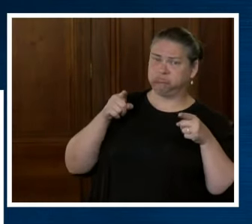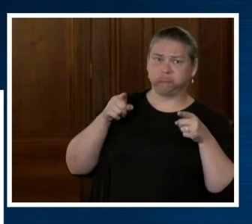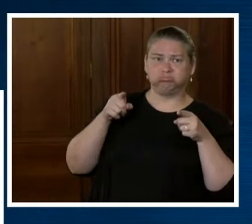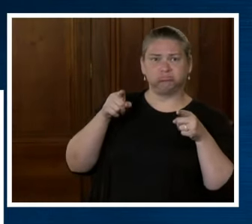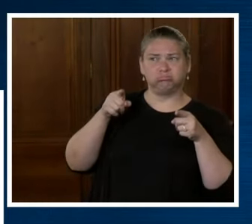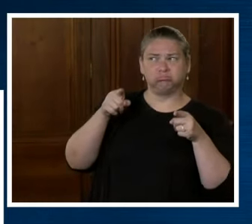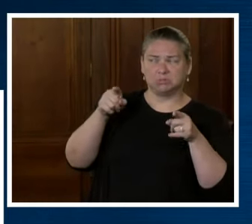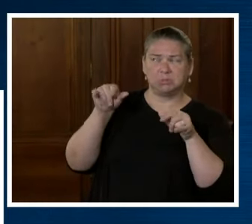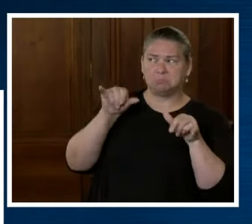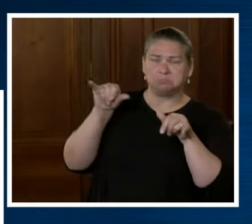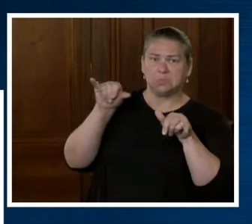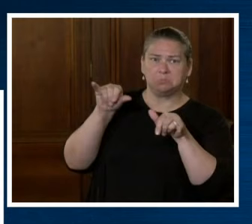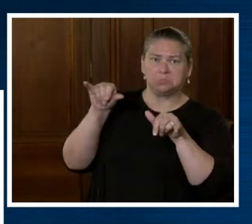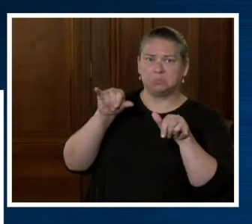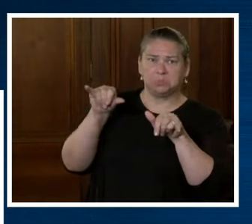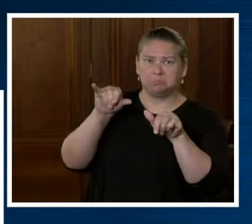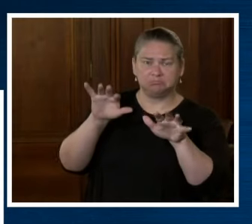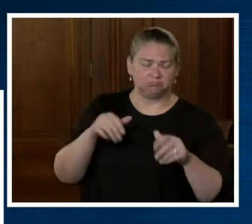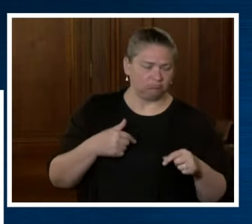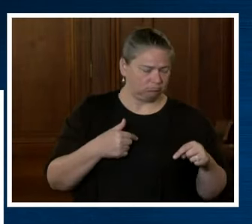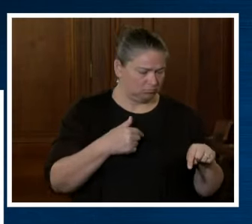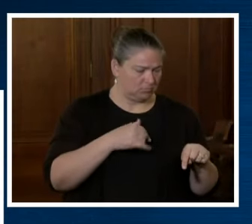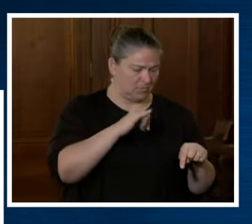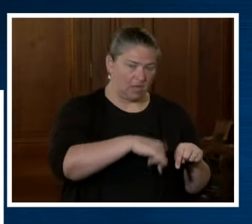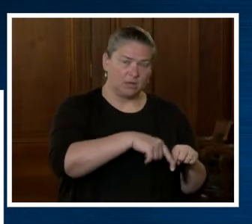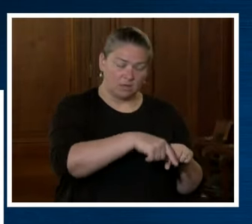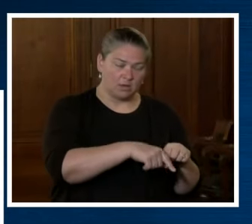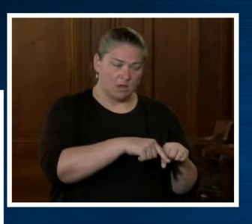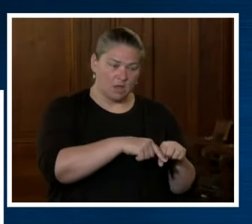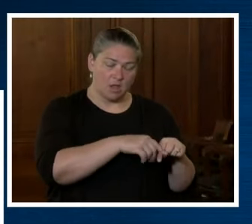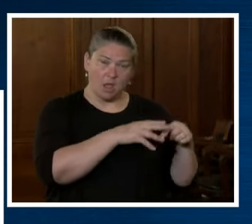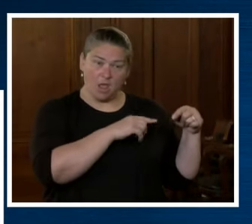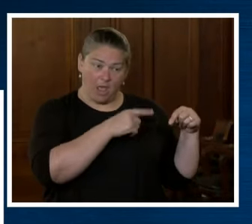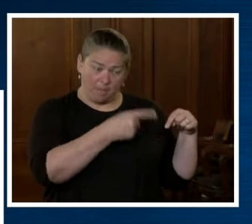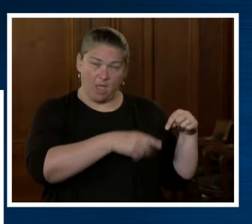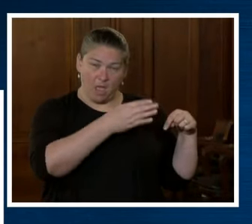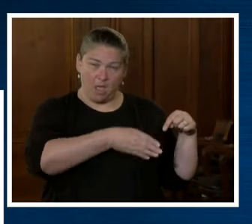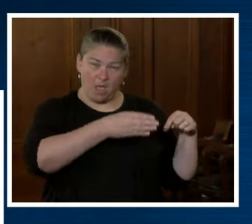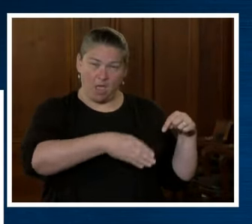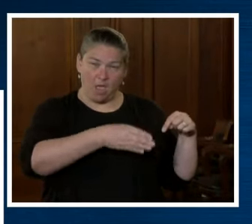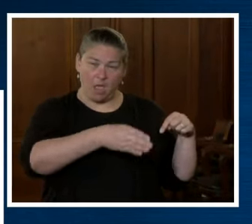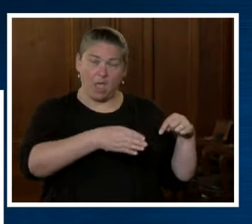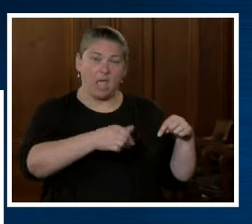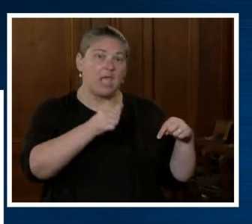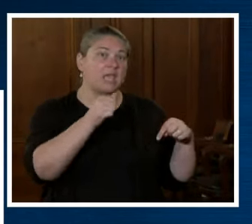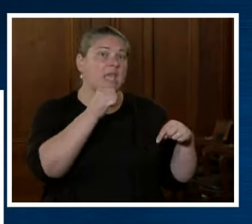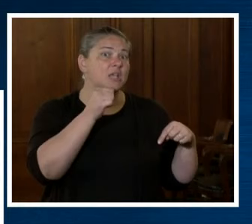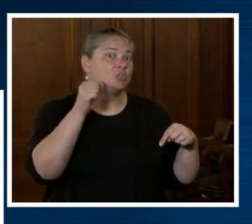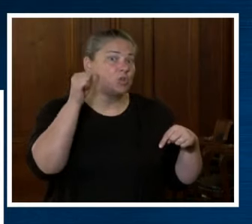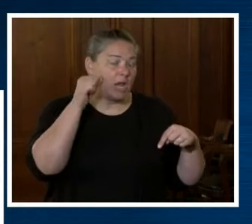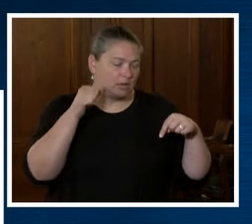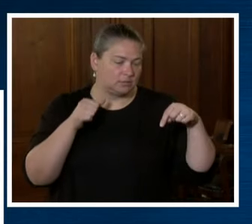FIRST CASE IN THE UNITED STATES, AT LEAST THE FIRST REPORTED